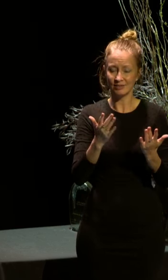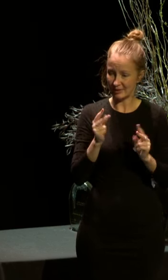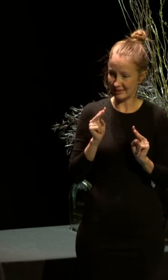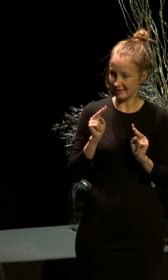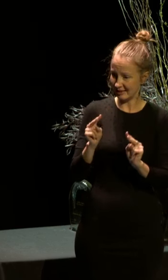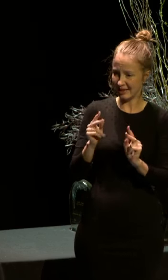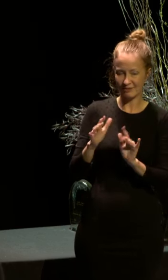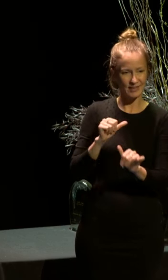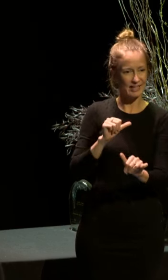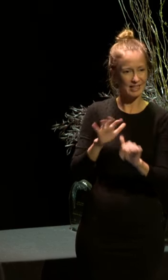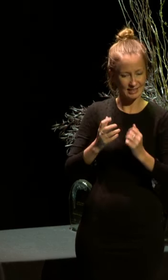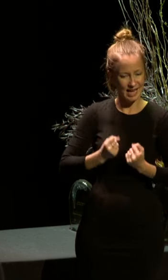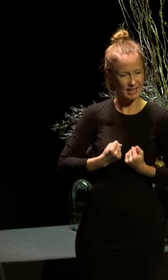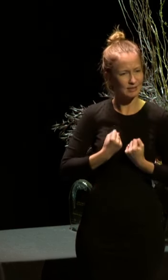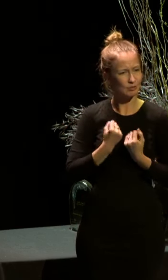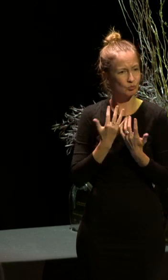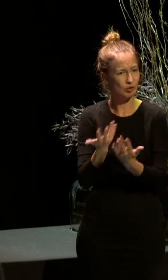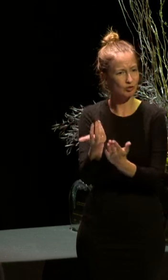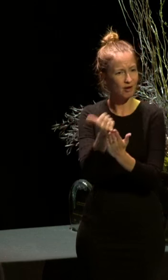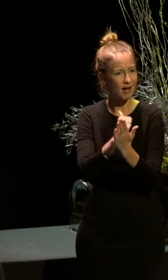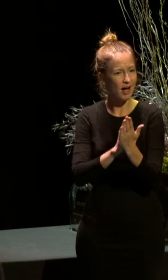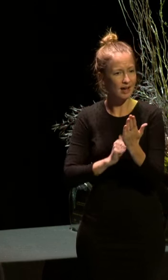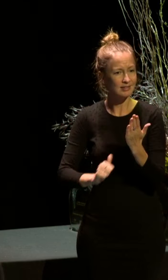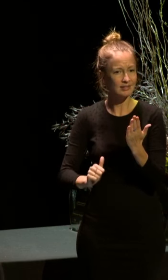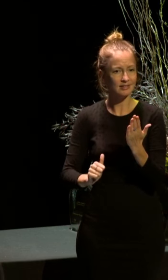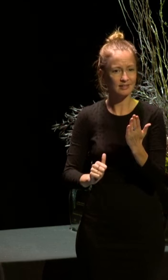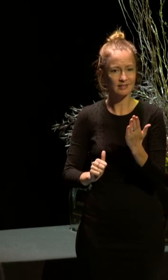by artists and arts-makers so directly.